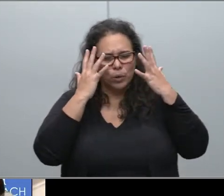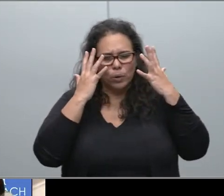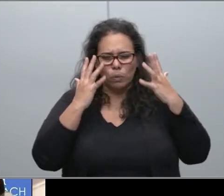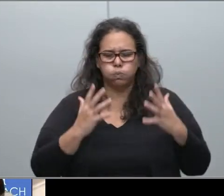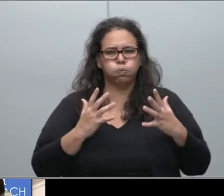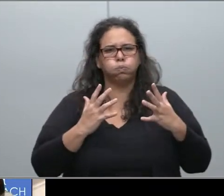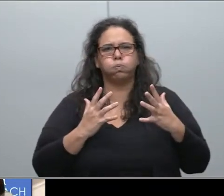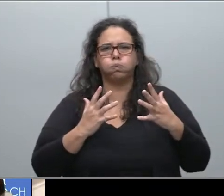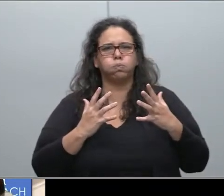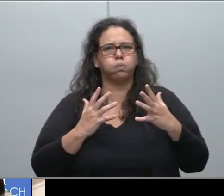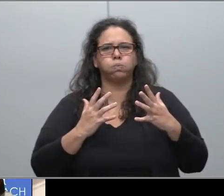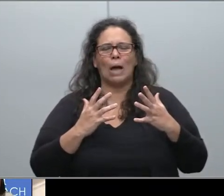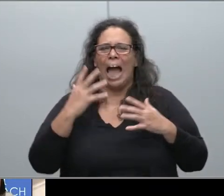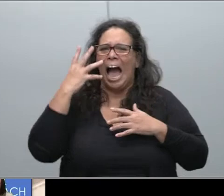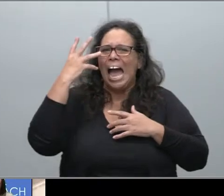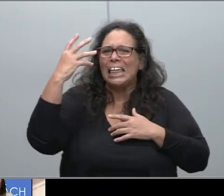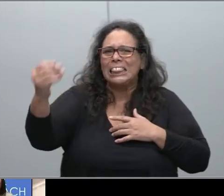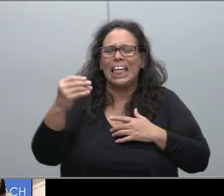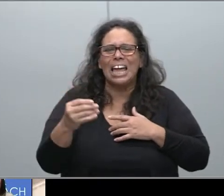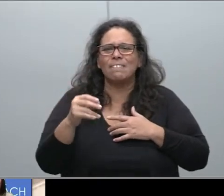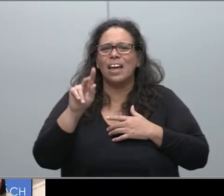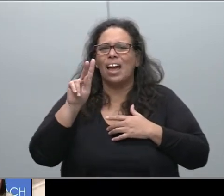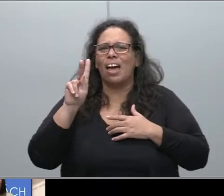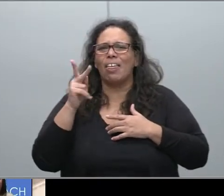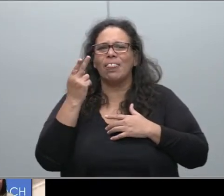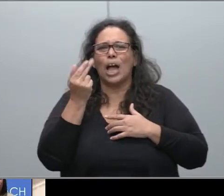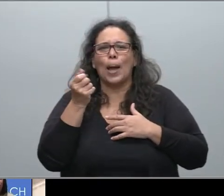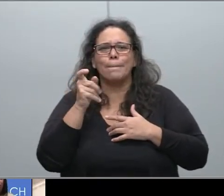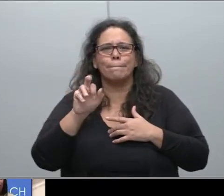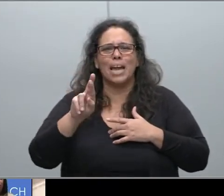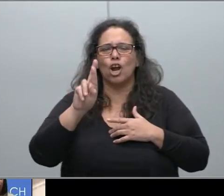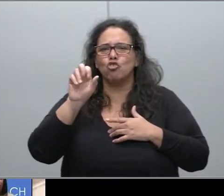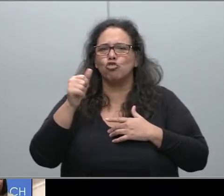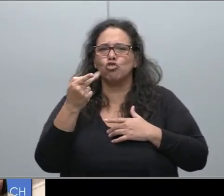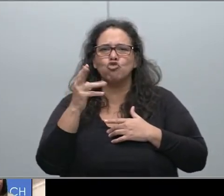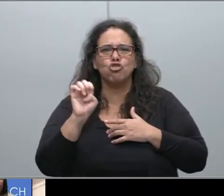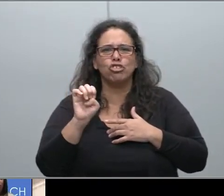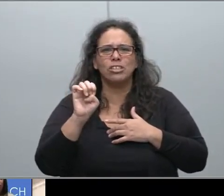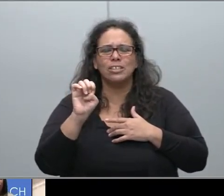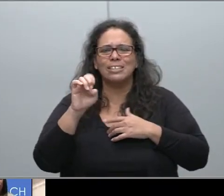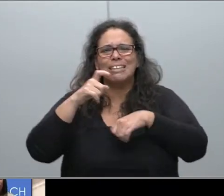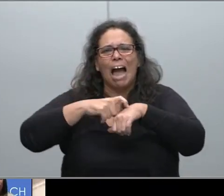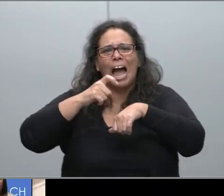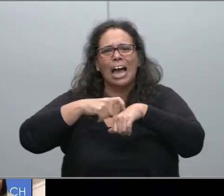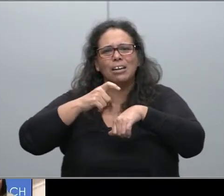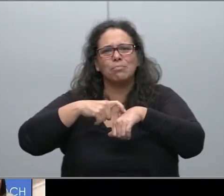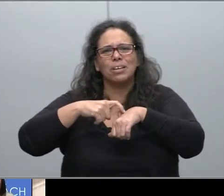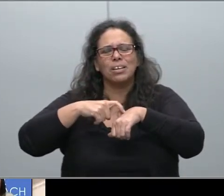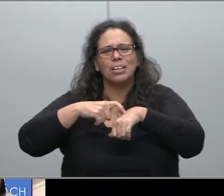"Uniquely Human?" - What happened? Were are you talking about the book?